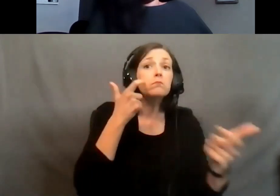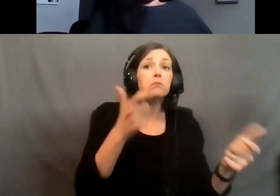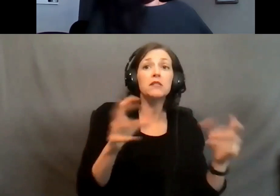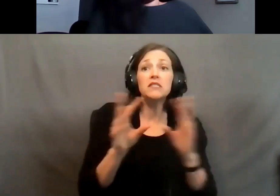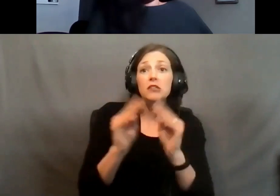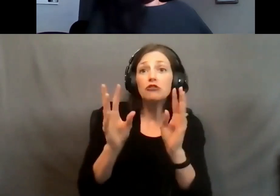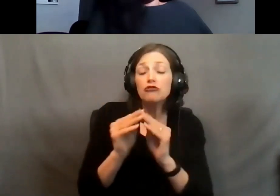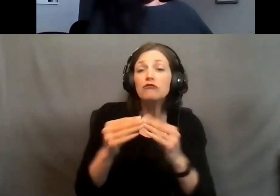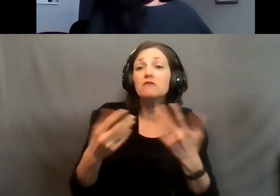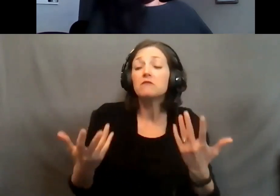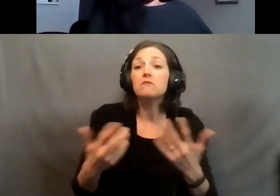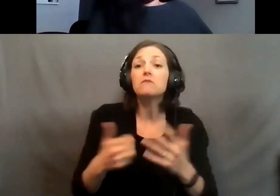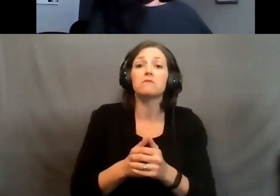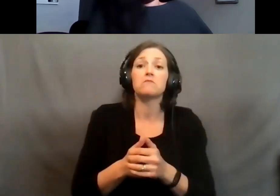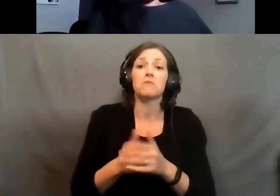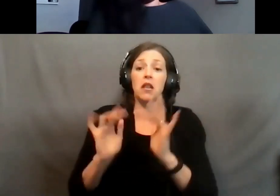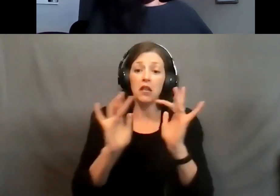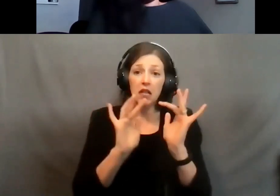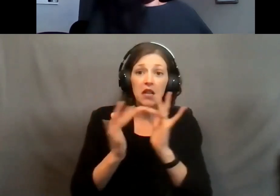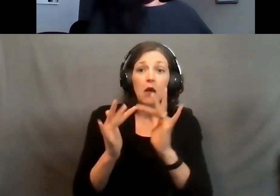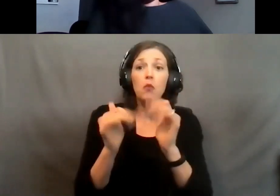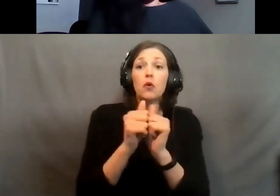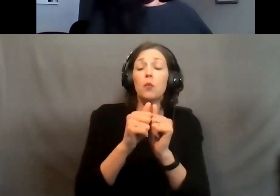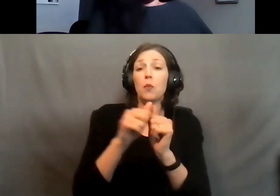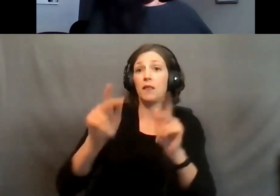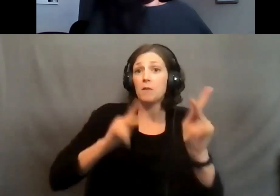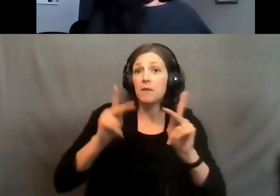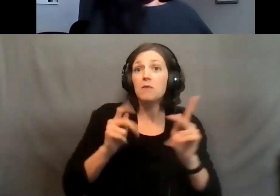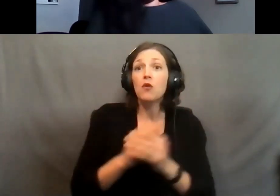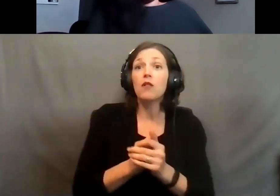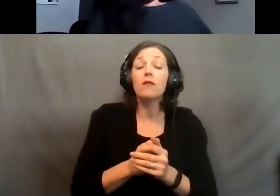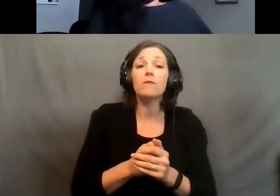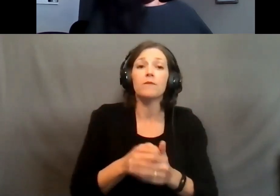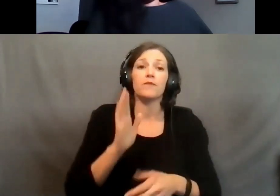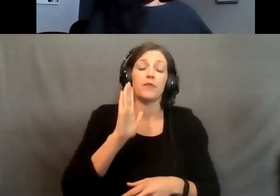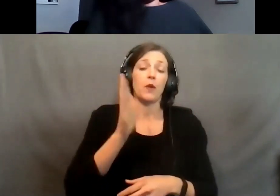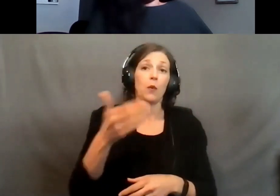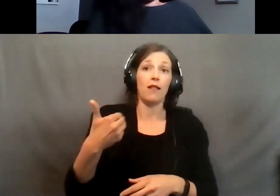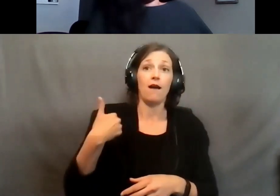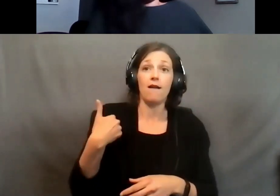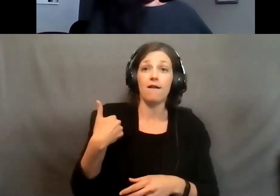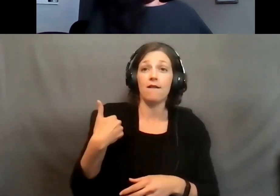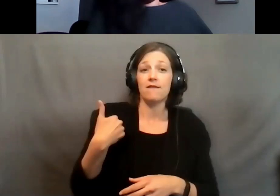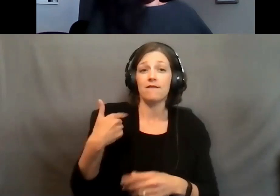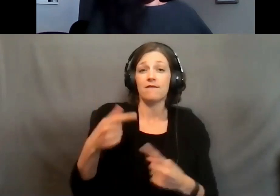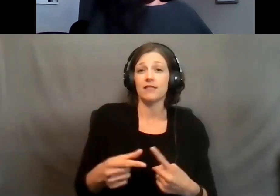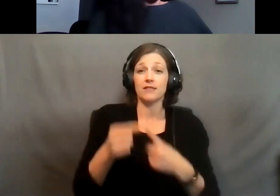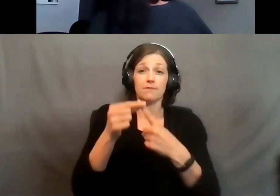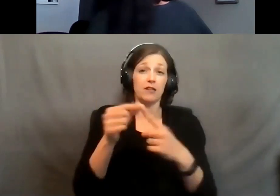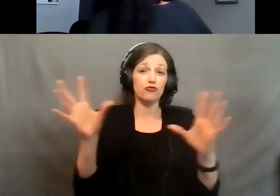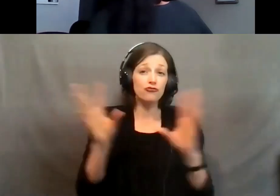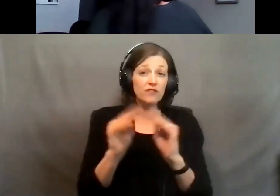both network with others, we are going to have 13:11:34 eight special sessions for first-time